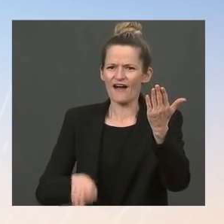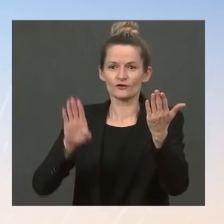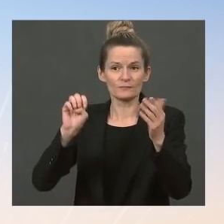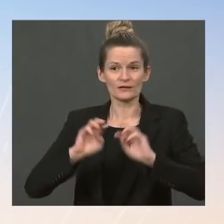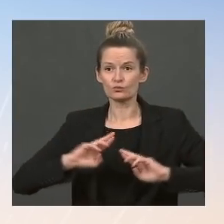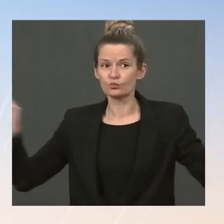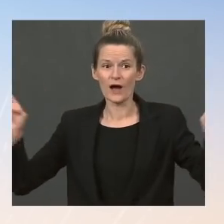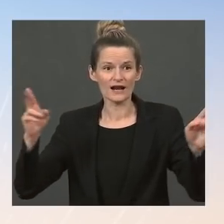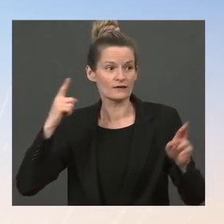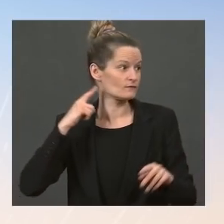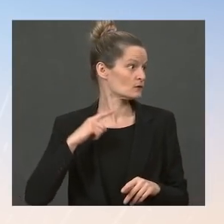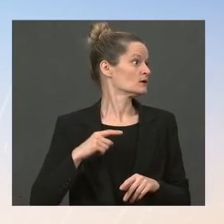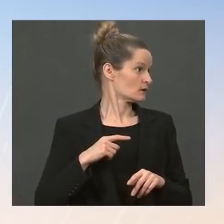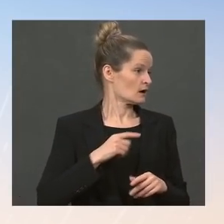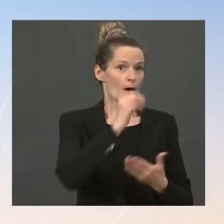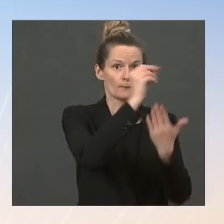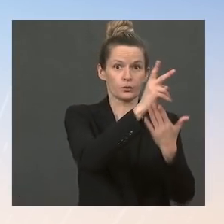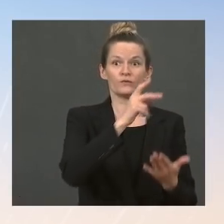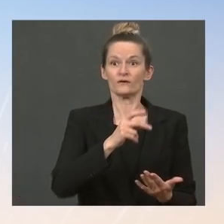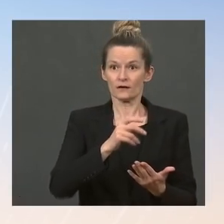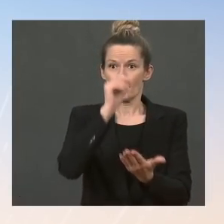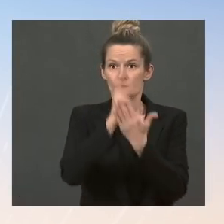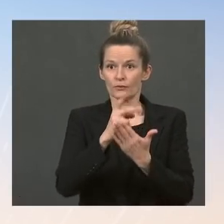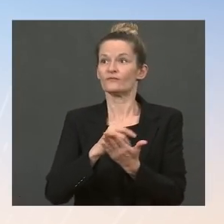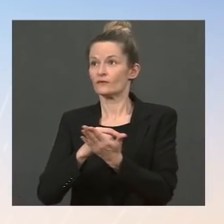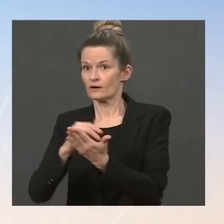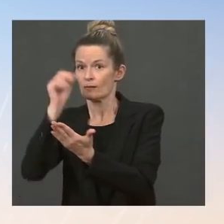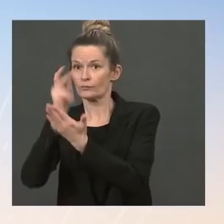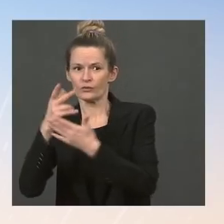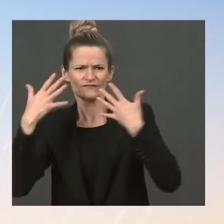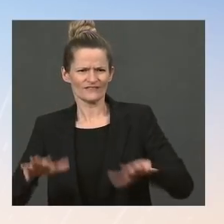It's always been pending the approval of the ACIP and the FDA.